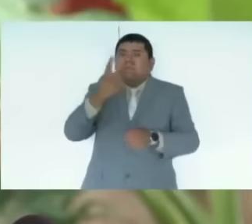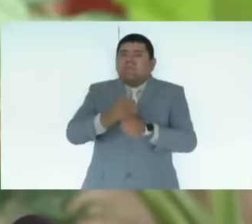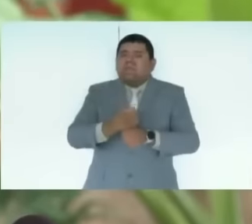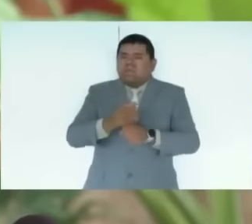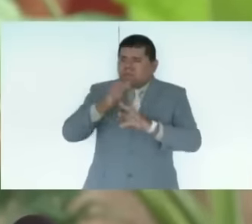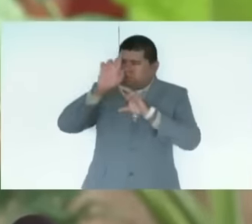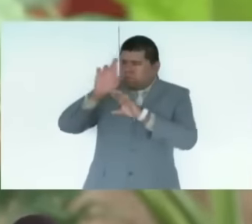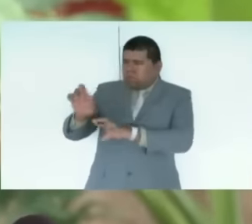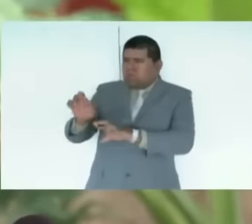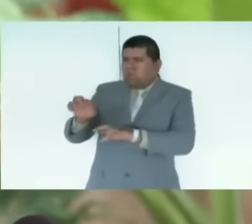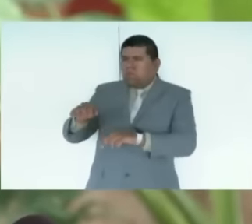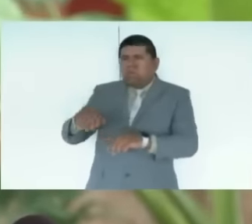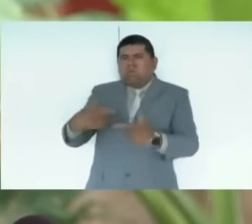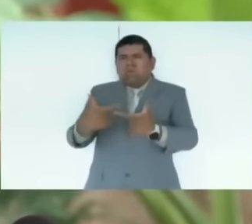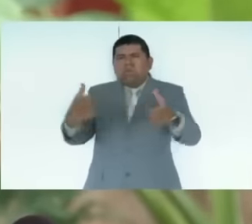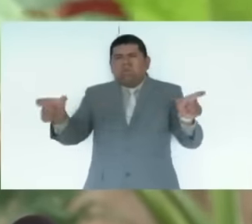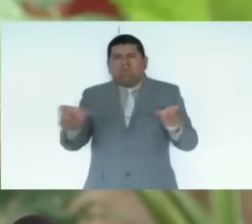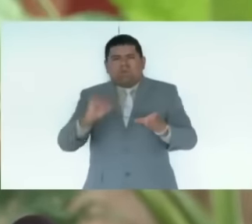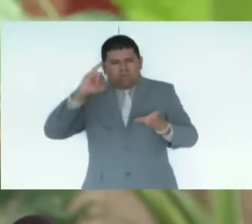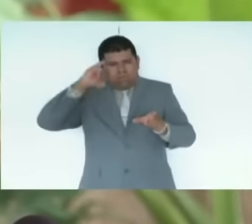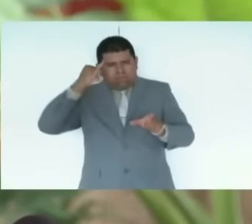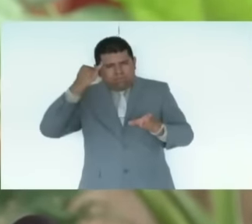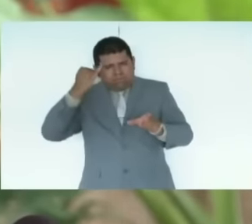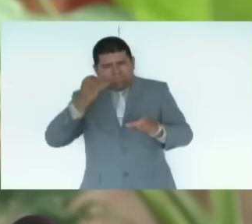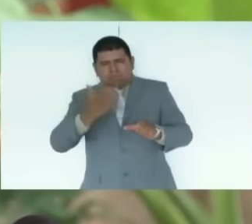for its native peoples, for its